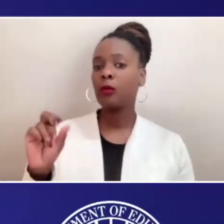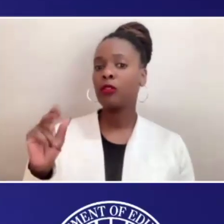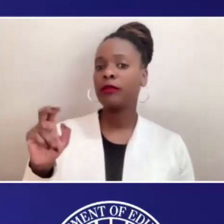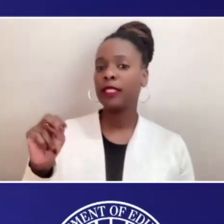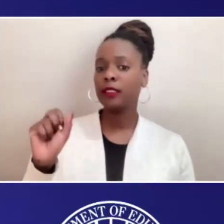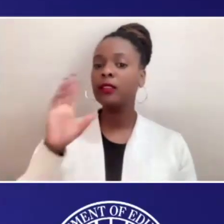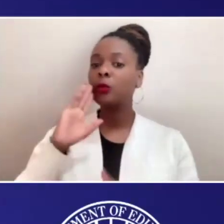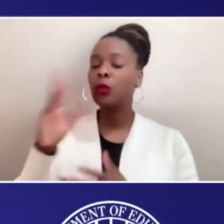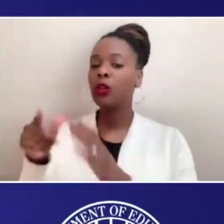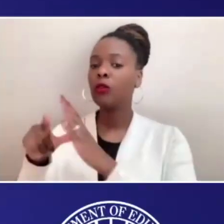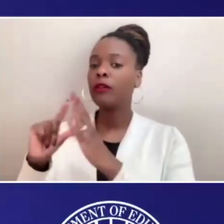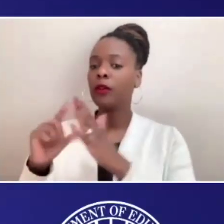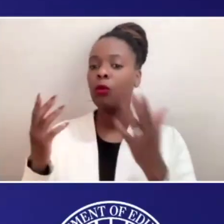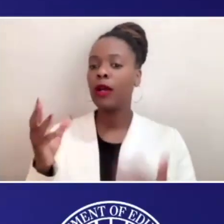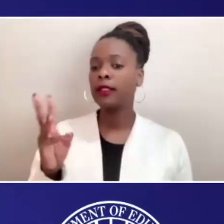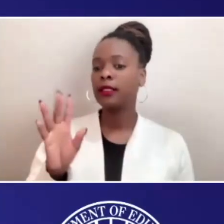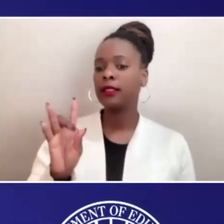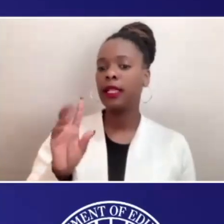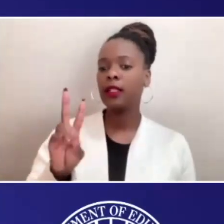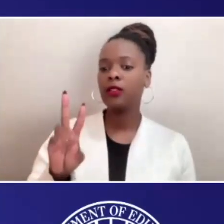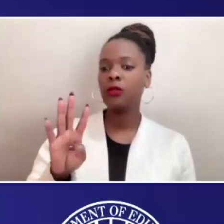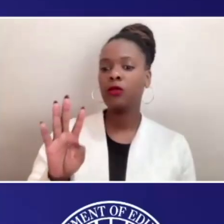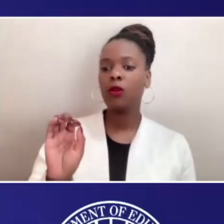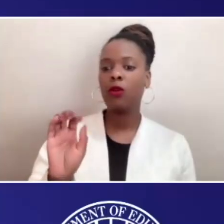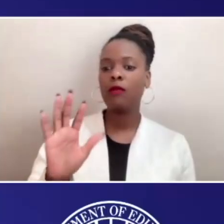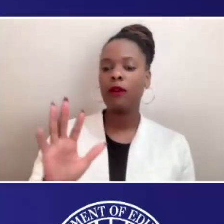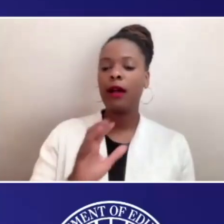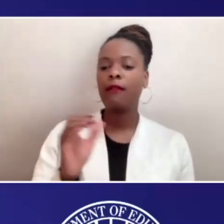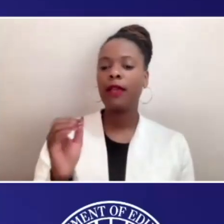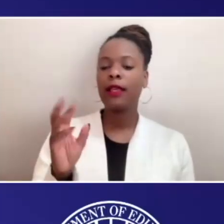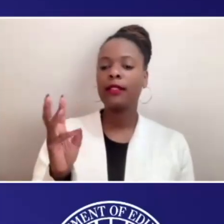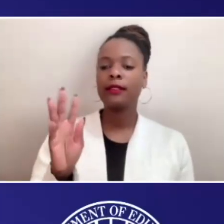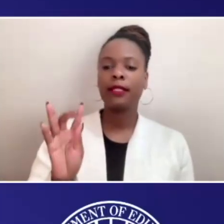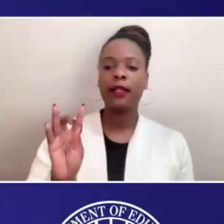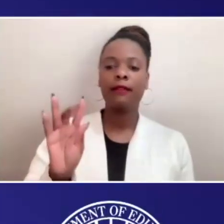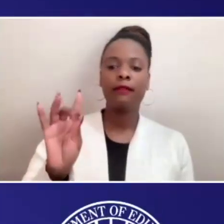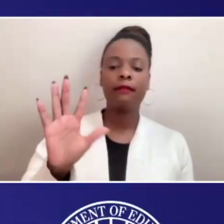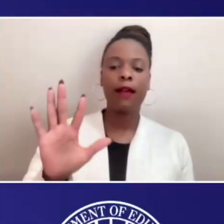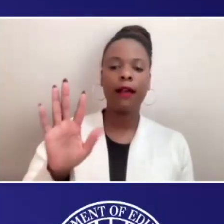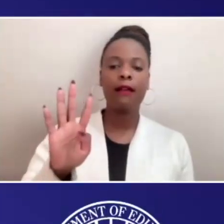review are 682.405 and 685.405. Right? Yes.